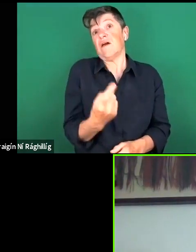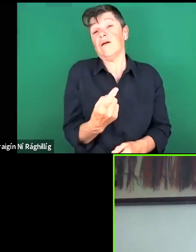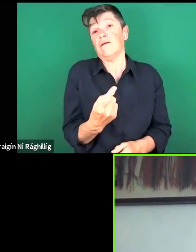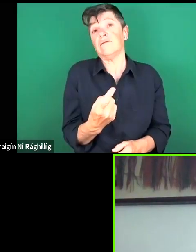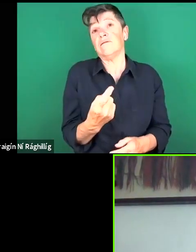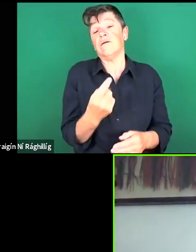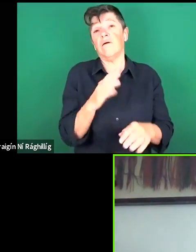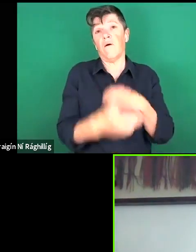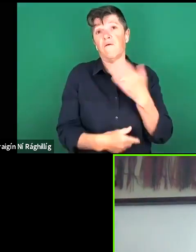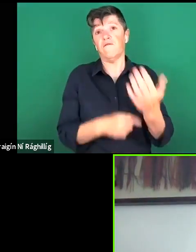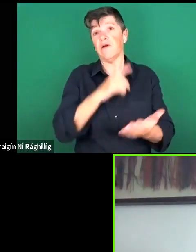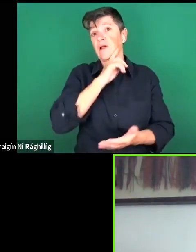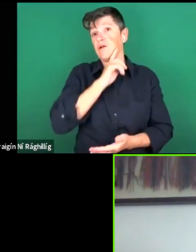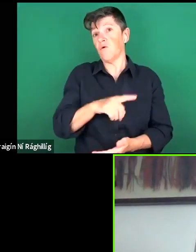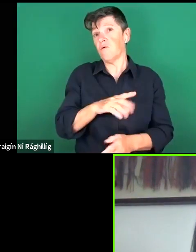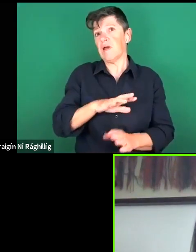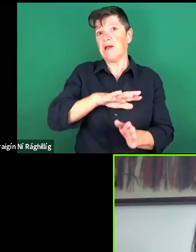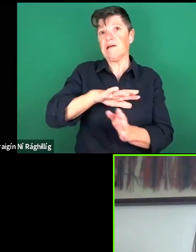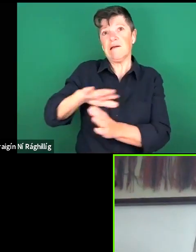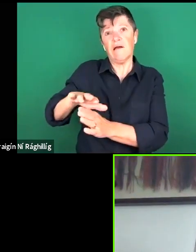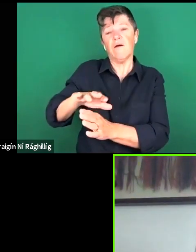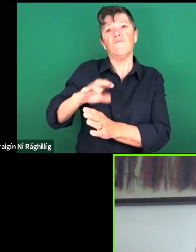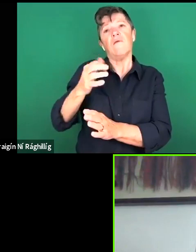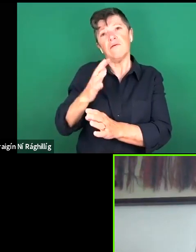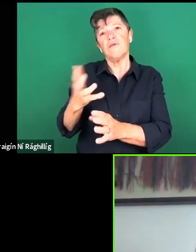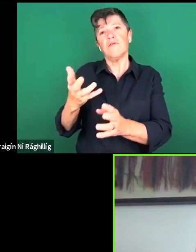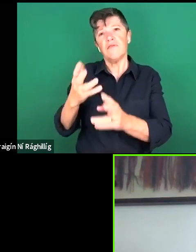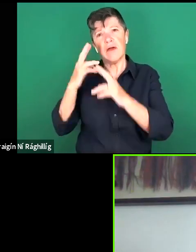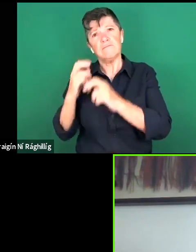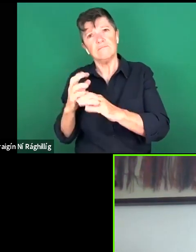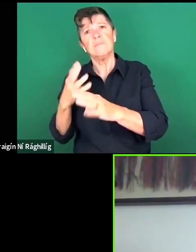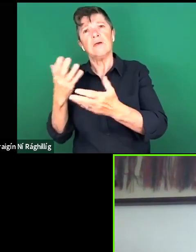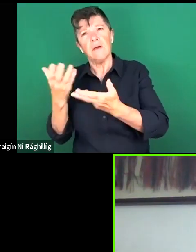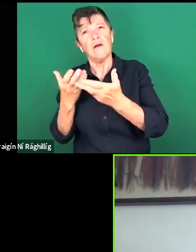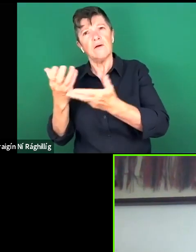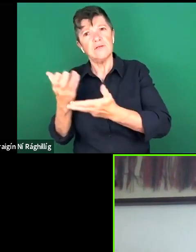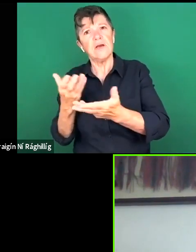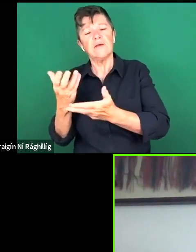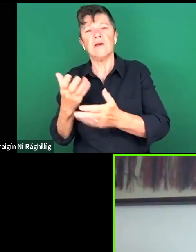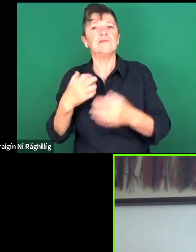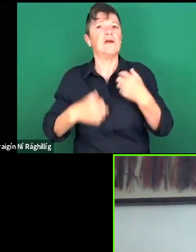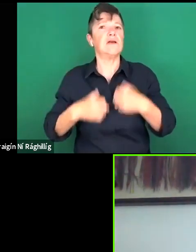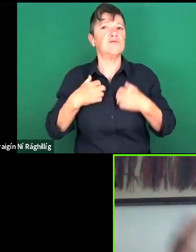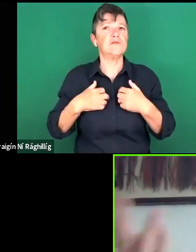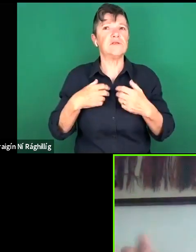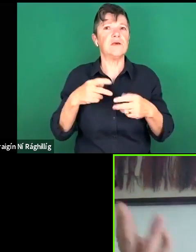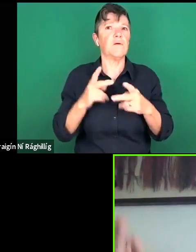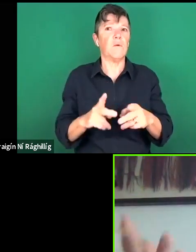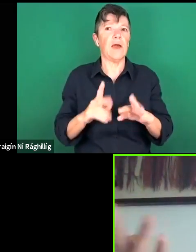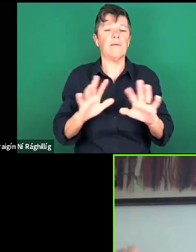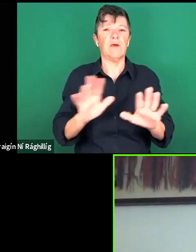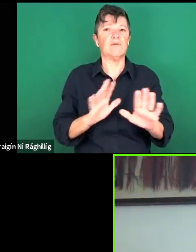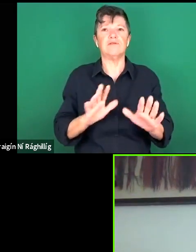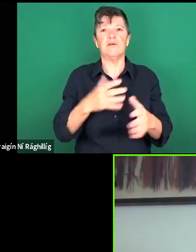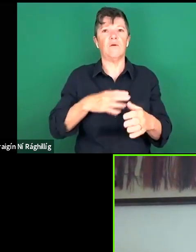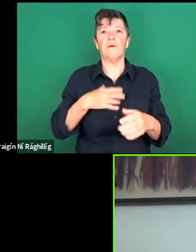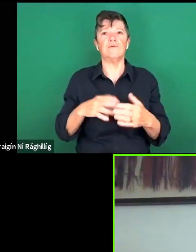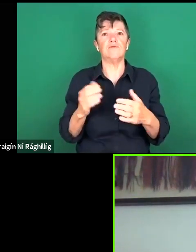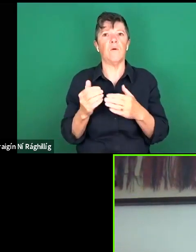these as somehow central to the logic of capitalism et cetera . That's what I would say.